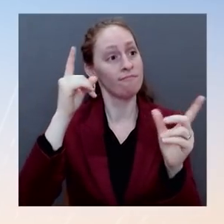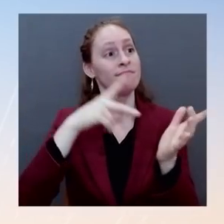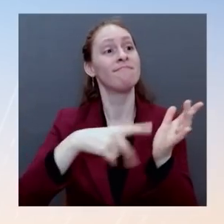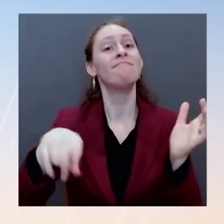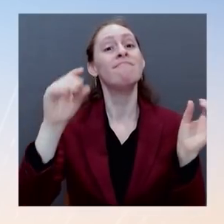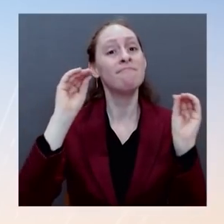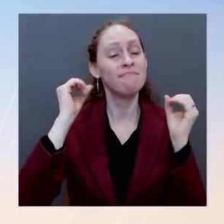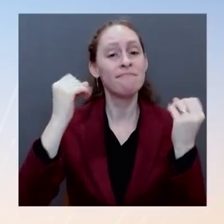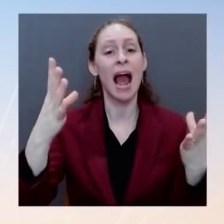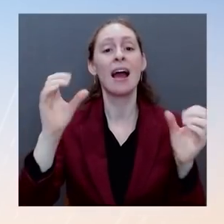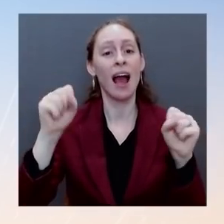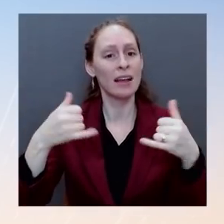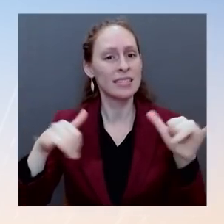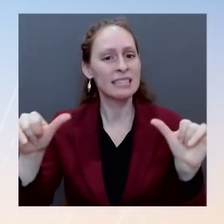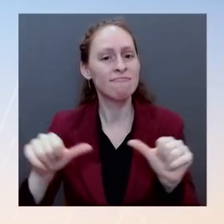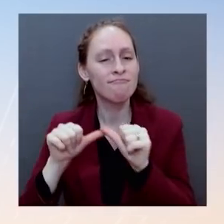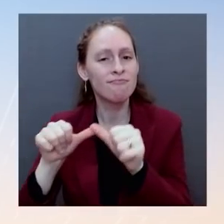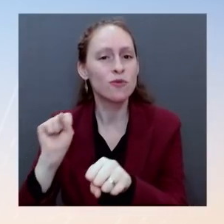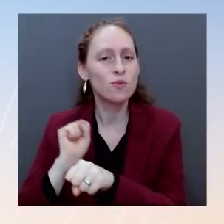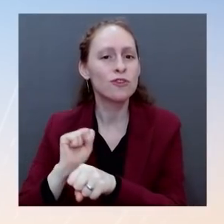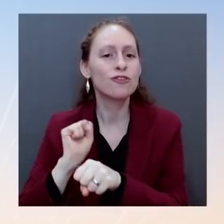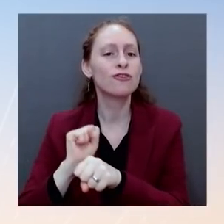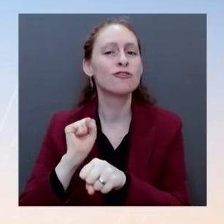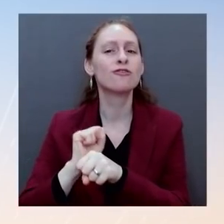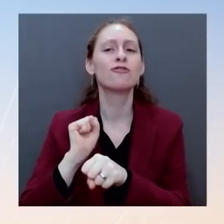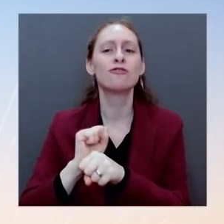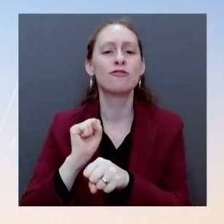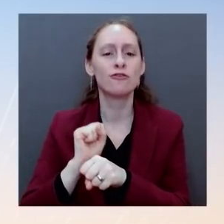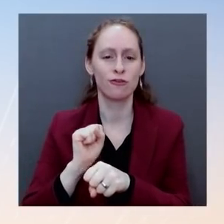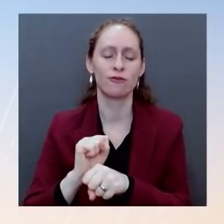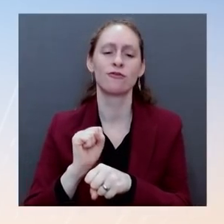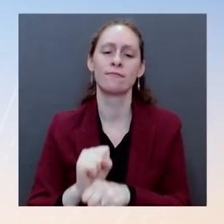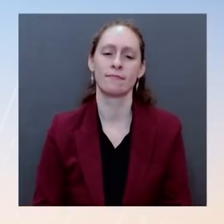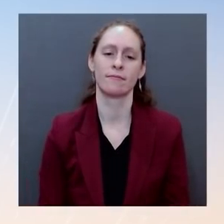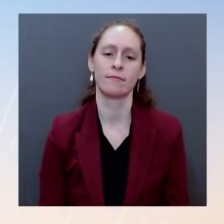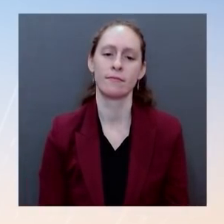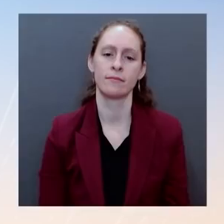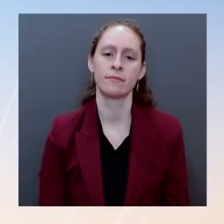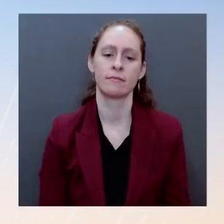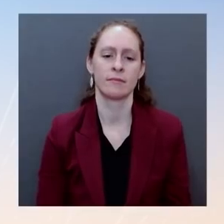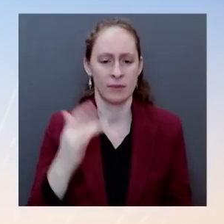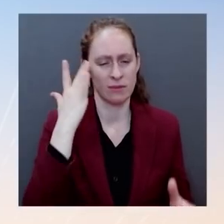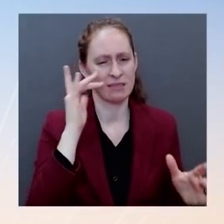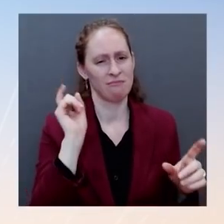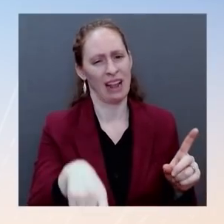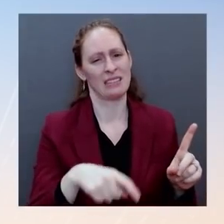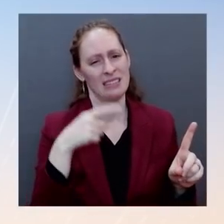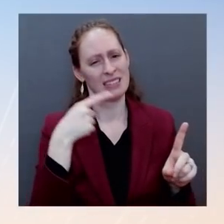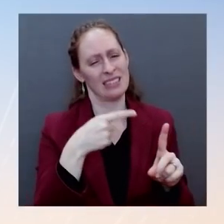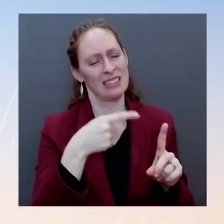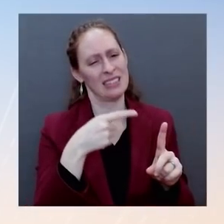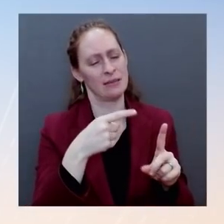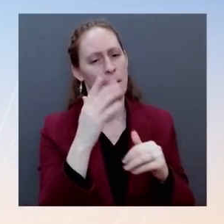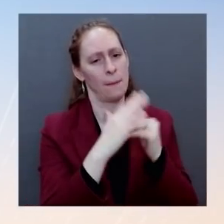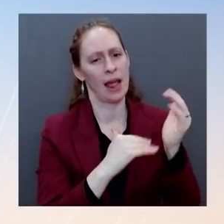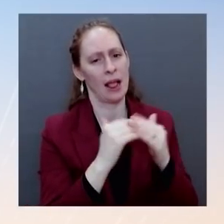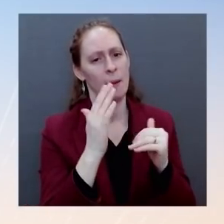our focus and our work on Build Back Better continues. And I guess we will leave it there. Ms. Psaki: Oh, Seung Min is the last one. Mr. Deese: Oh, no, we have one more. Okay.